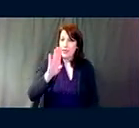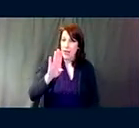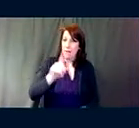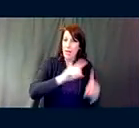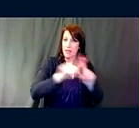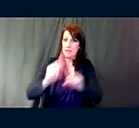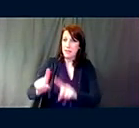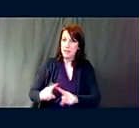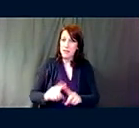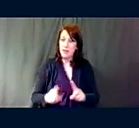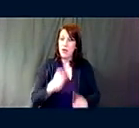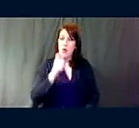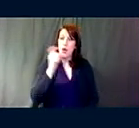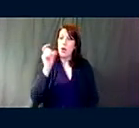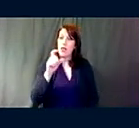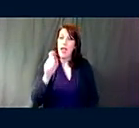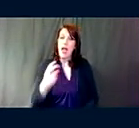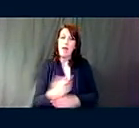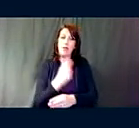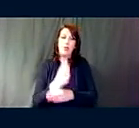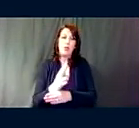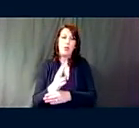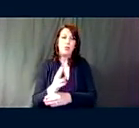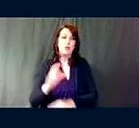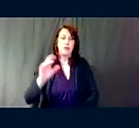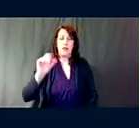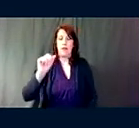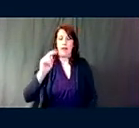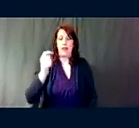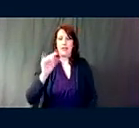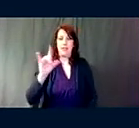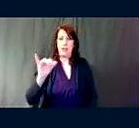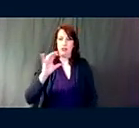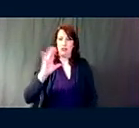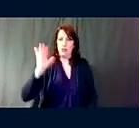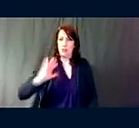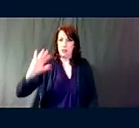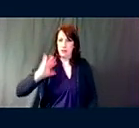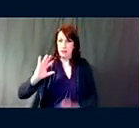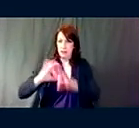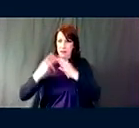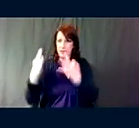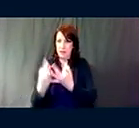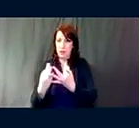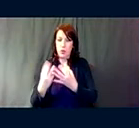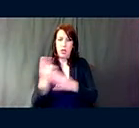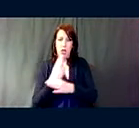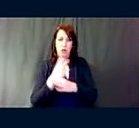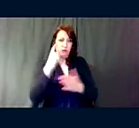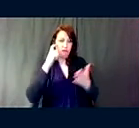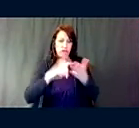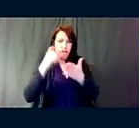VARIANTS IN DATABASES WE DON'T NECESSARILY HAVE TO USE ANCESTRY INFORMATIVE MARKERS. WE CAN USE A LARGE NUMBER OF